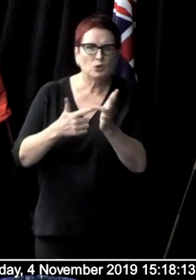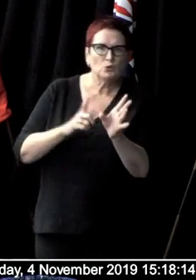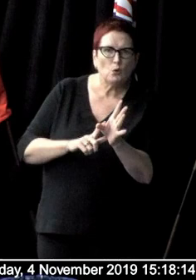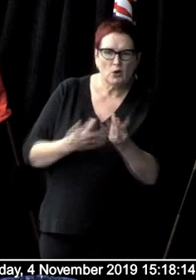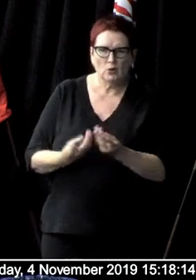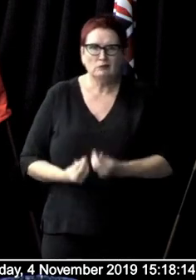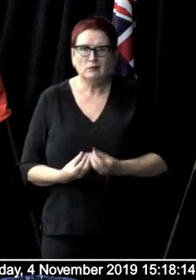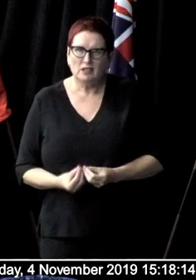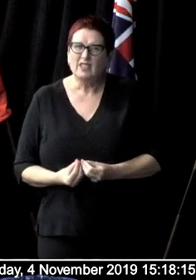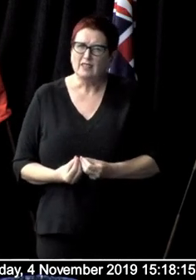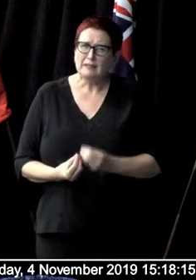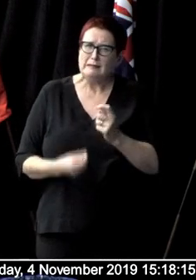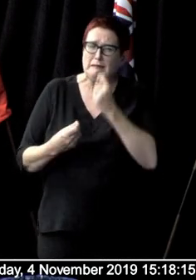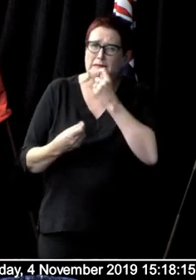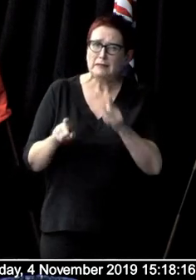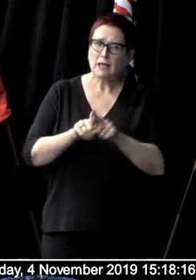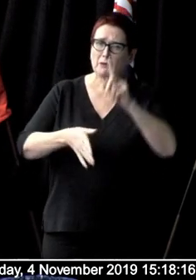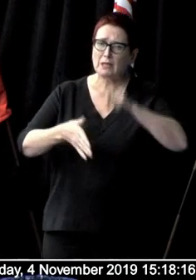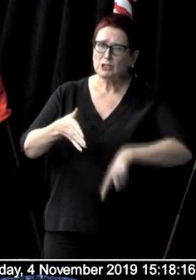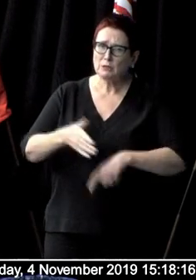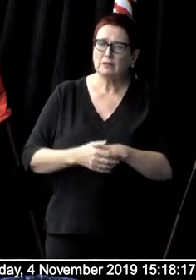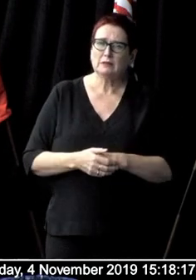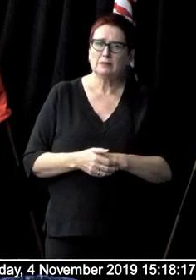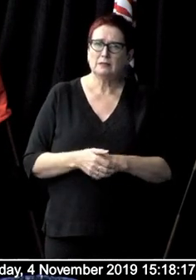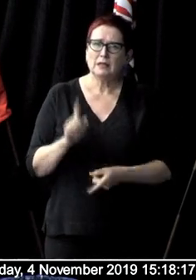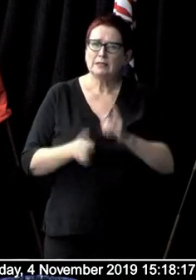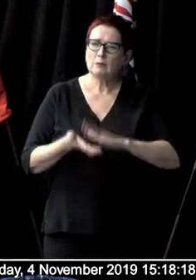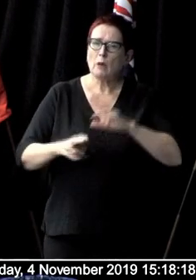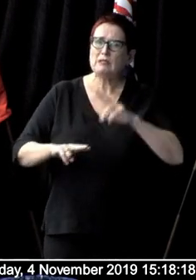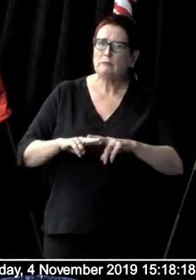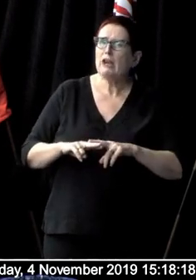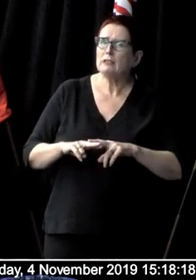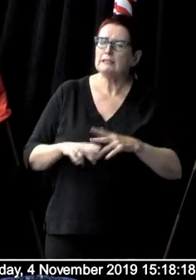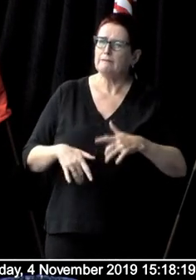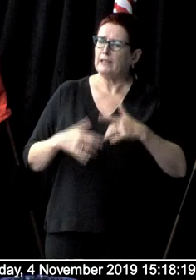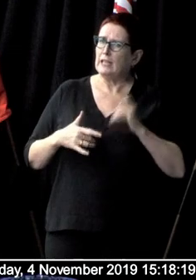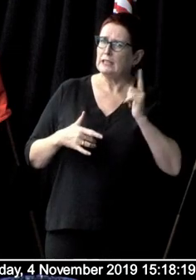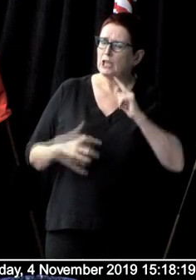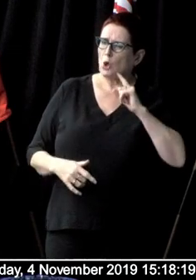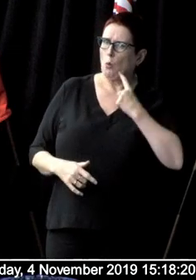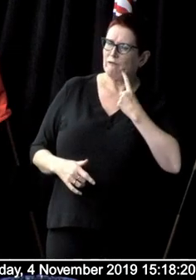And sometimes parents believe that this is – they have been deliberately set up to fail. Okay.